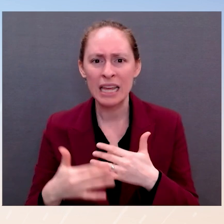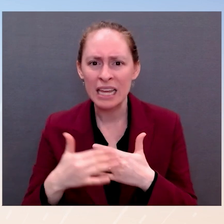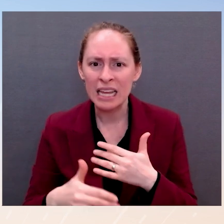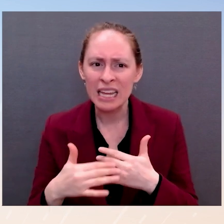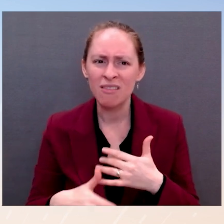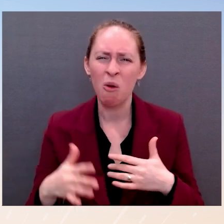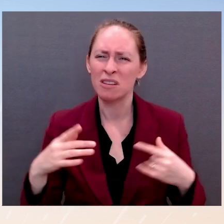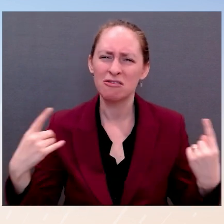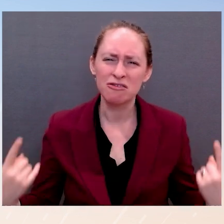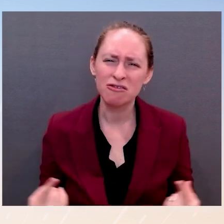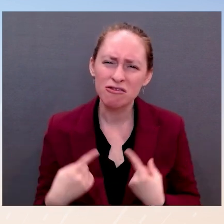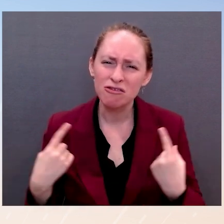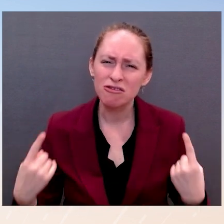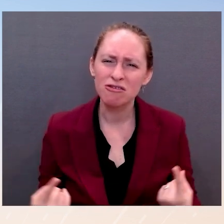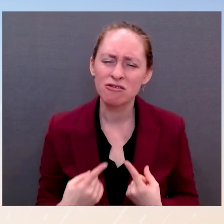is bleeding or pain,